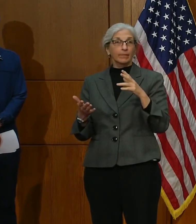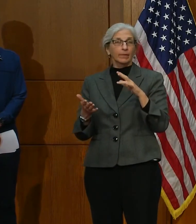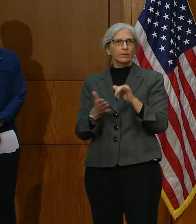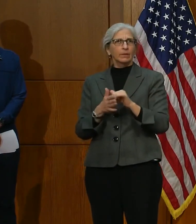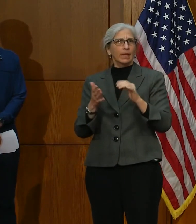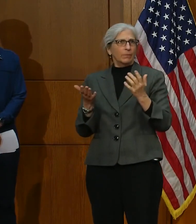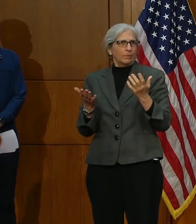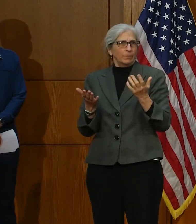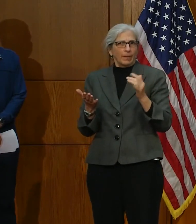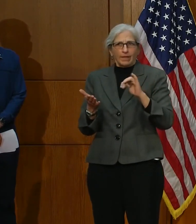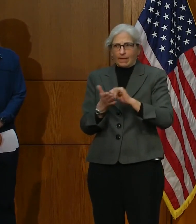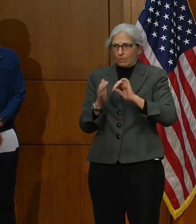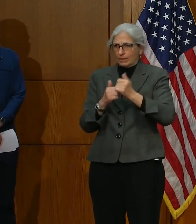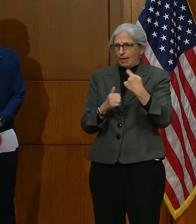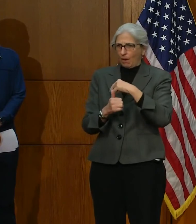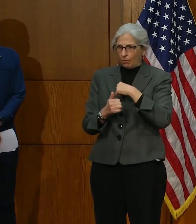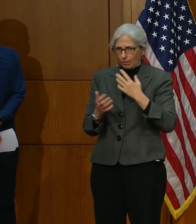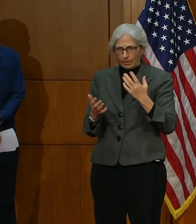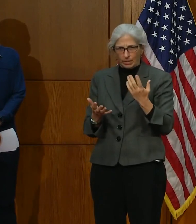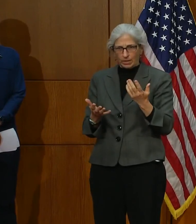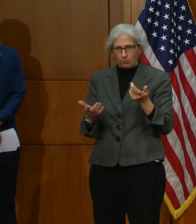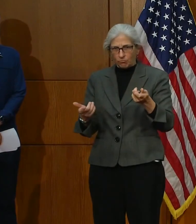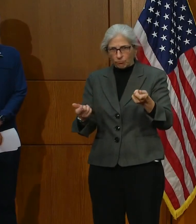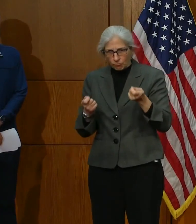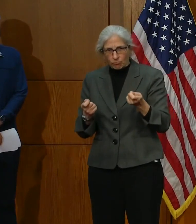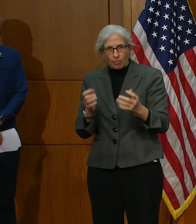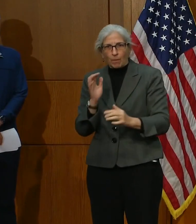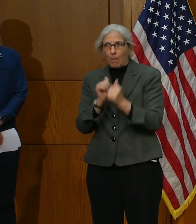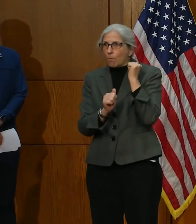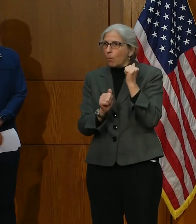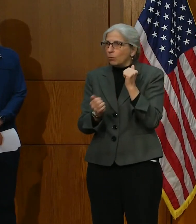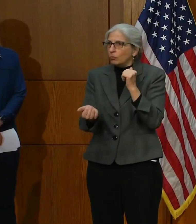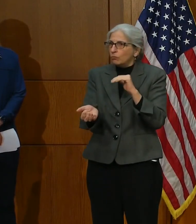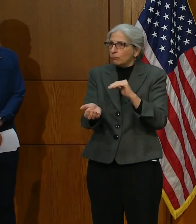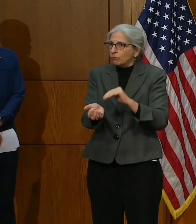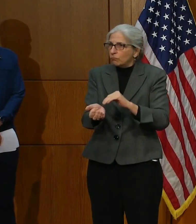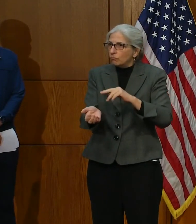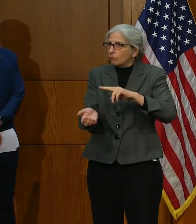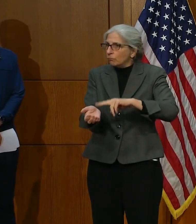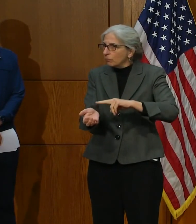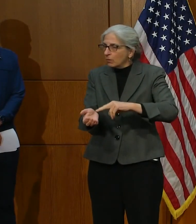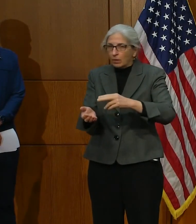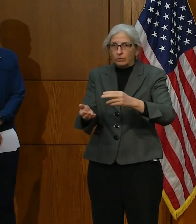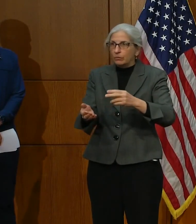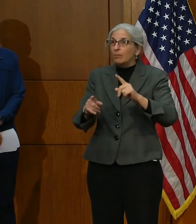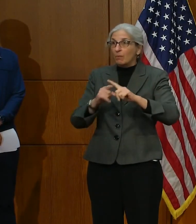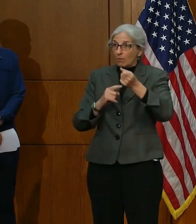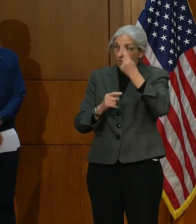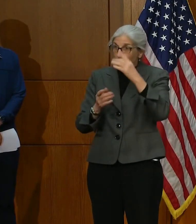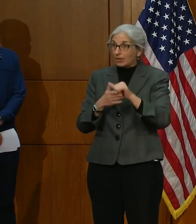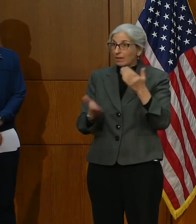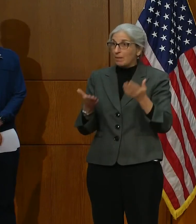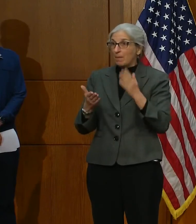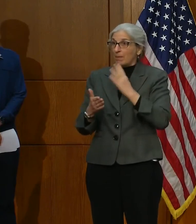THE THAT WAS THE MECHANISM TO, UH, GET THE. MOST PROVIDERS